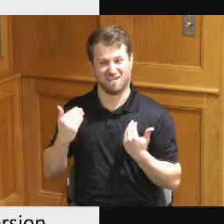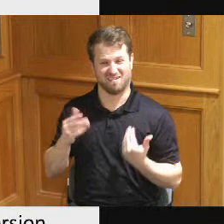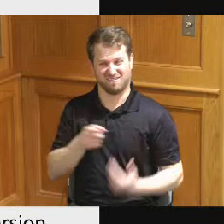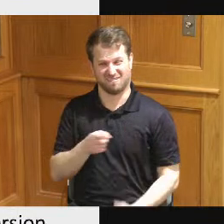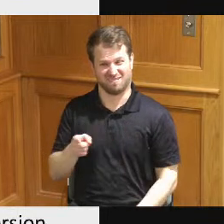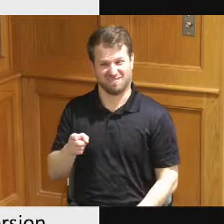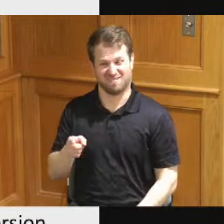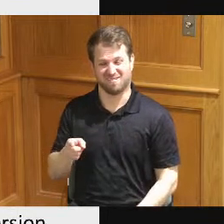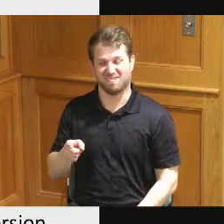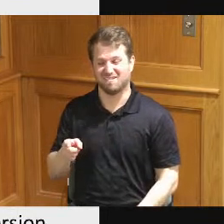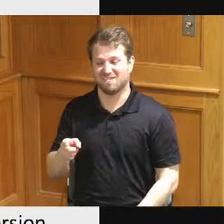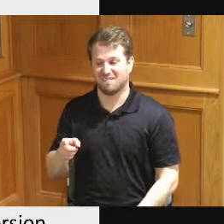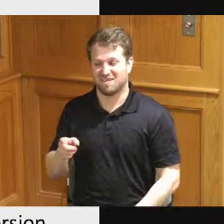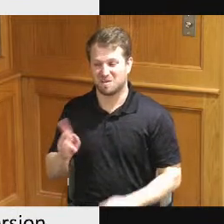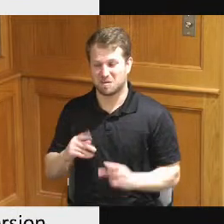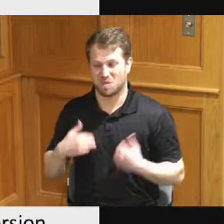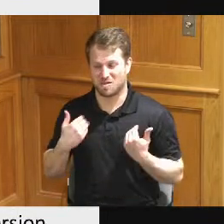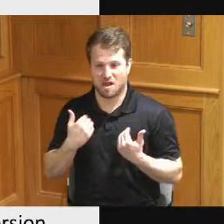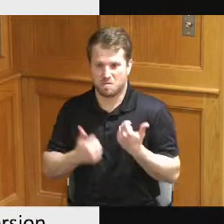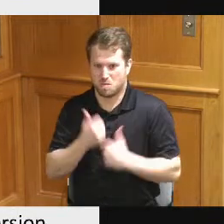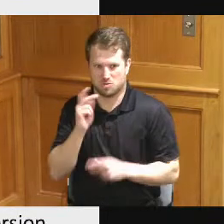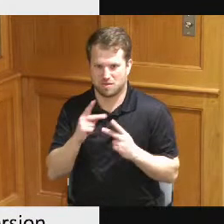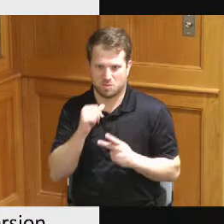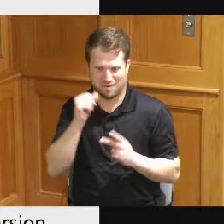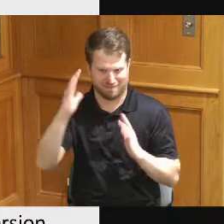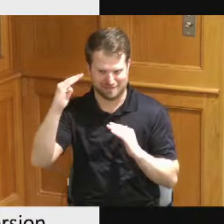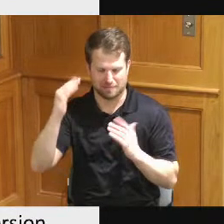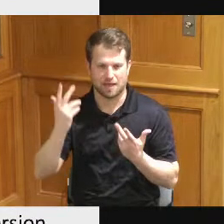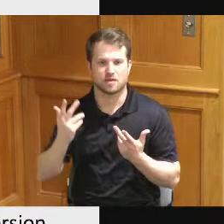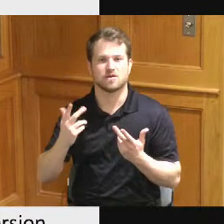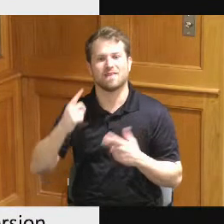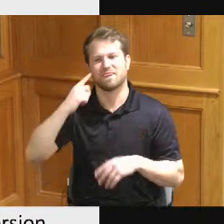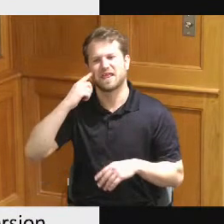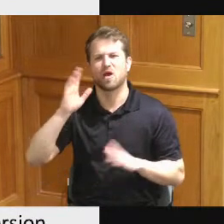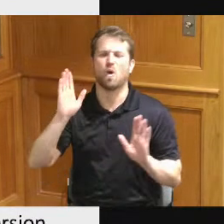this is not what most people expect people tend to think of the older you know the 50